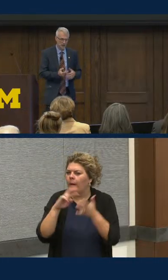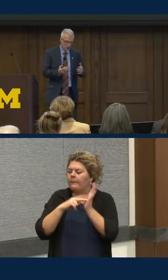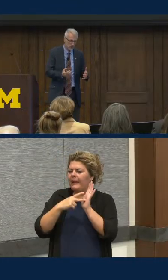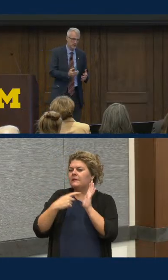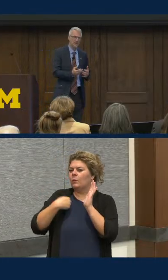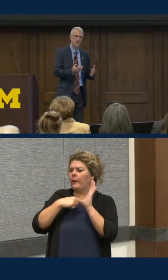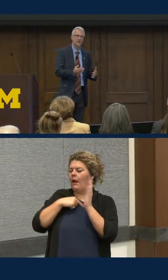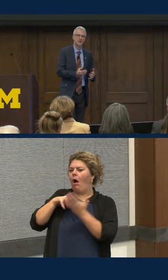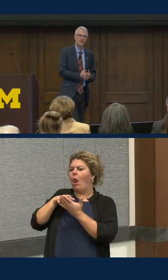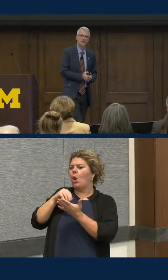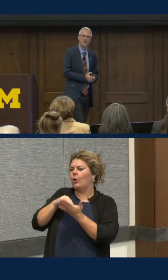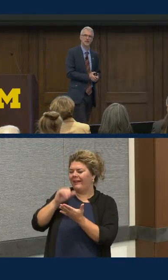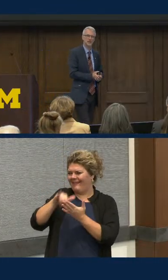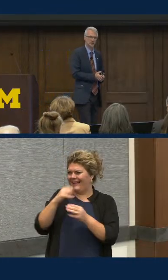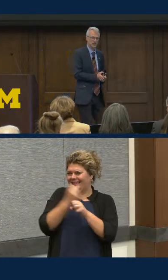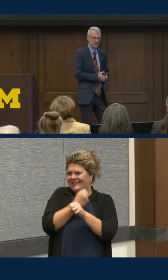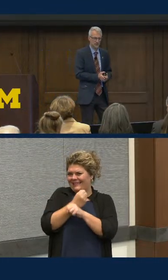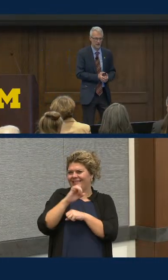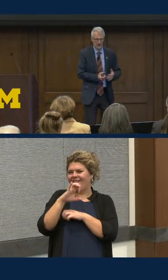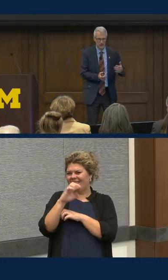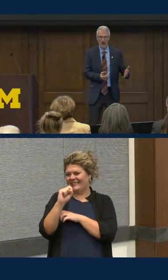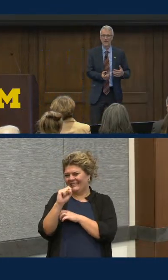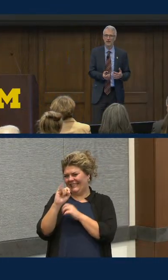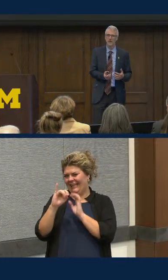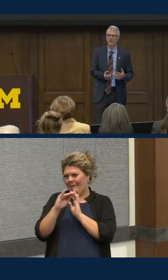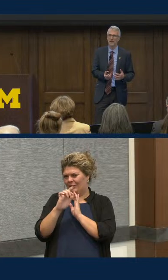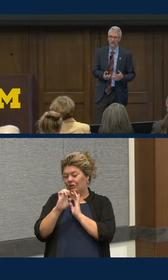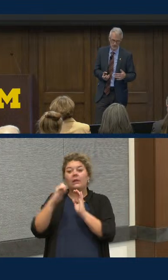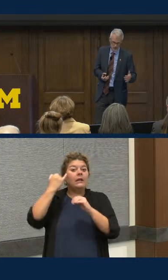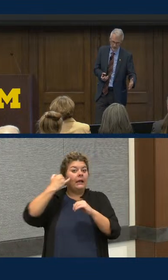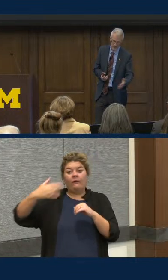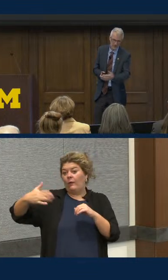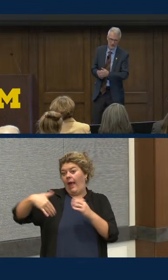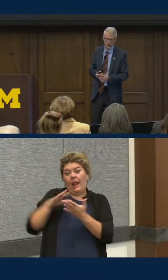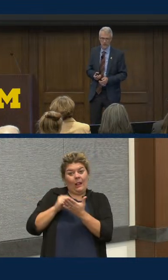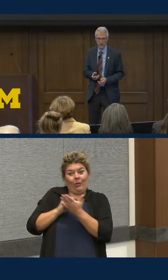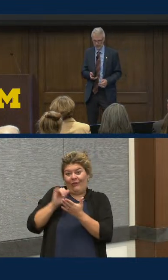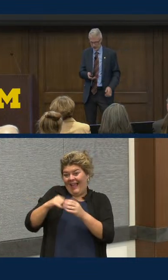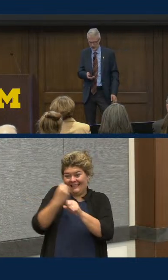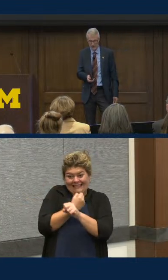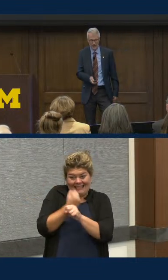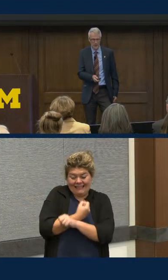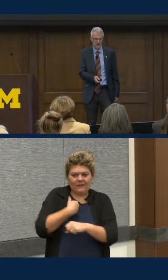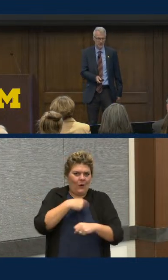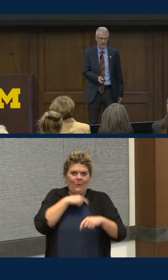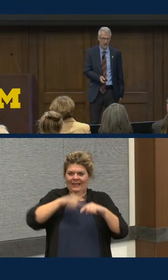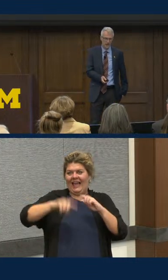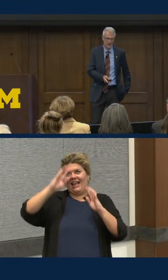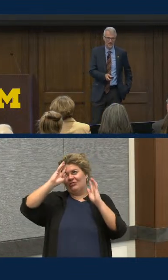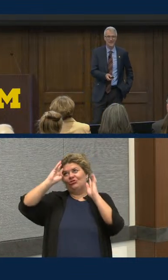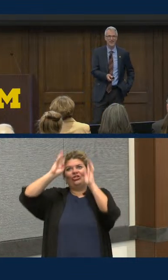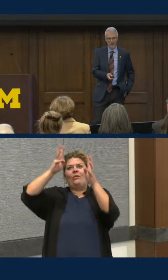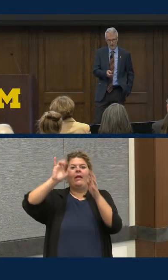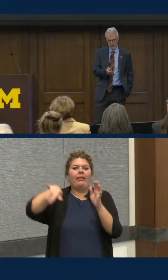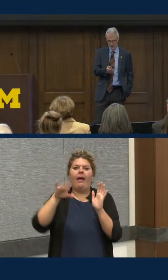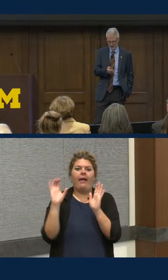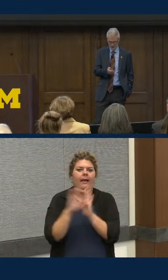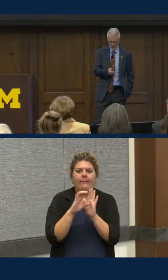of CT images. If we did not do